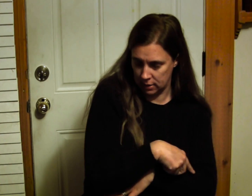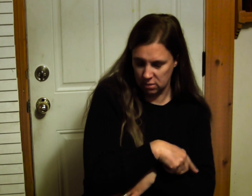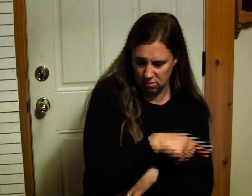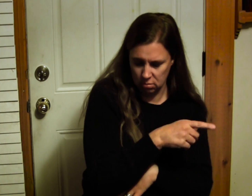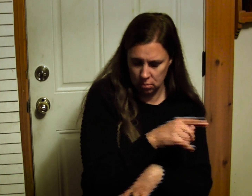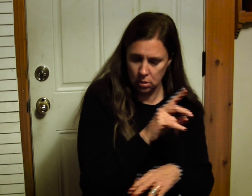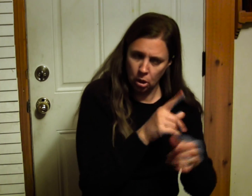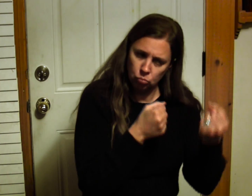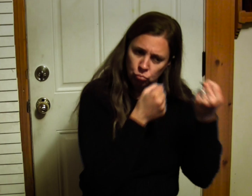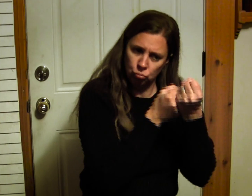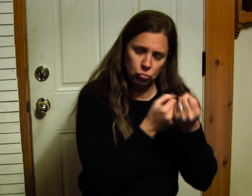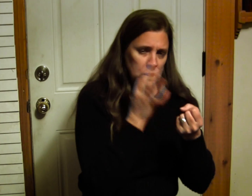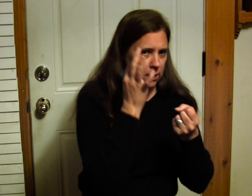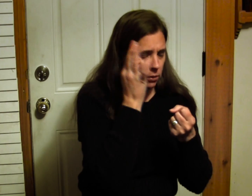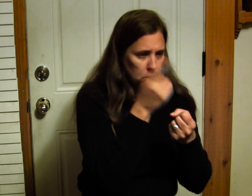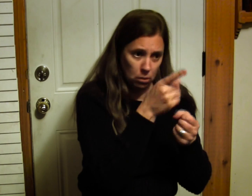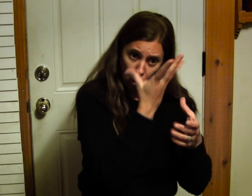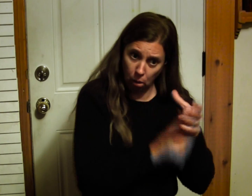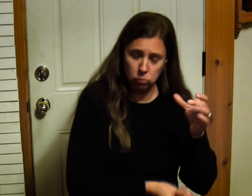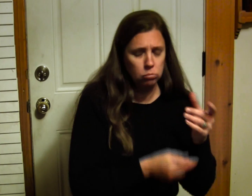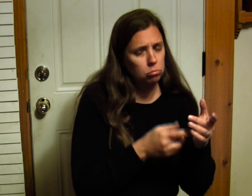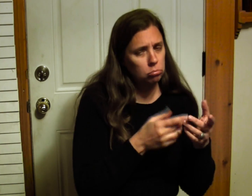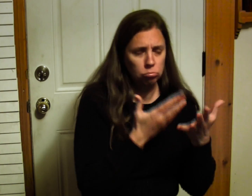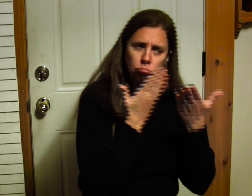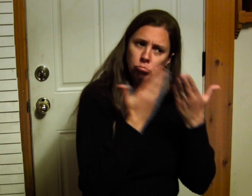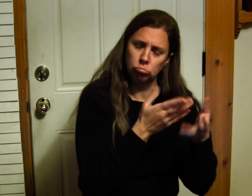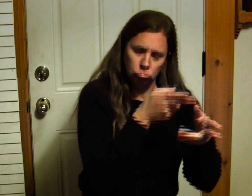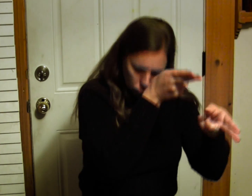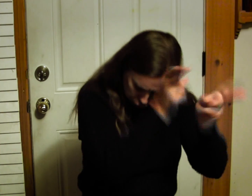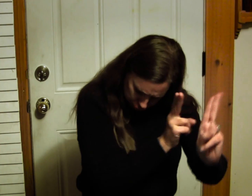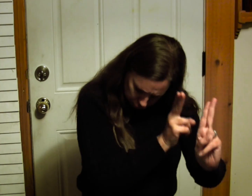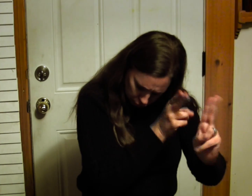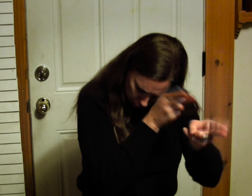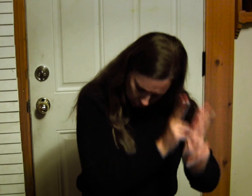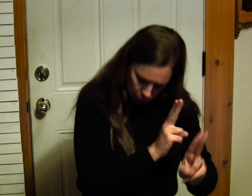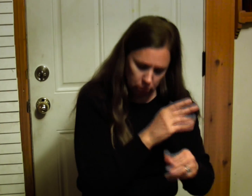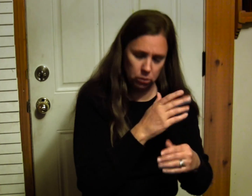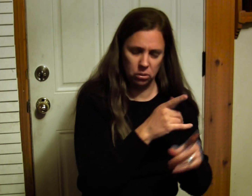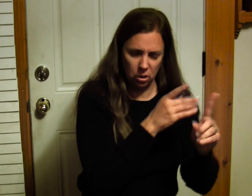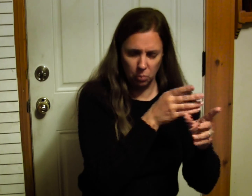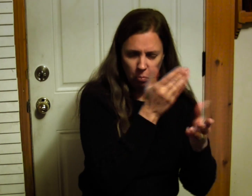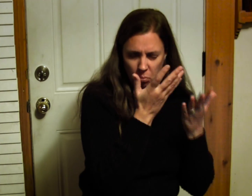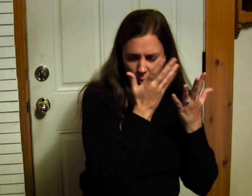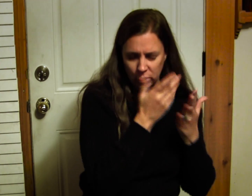they grieve over the death of the First Peoples and honor their dead.